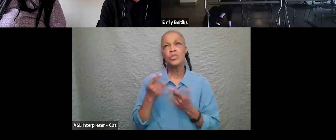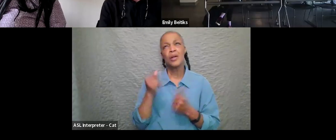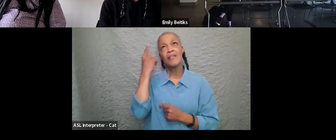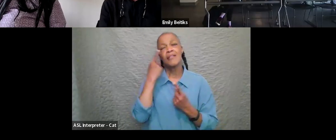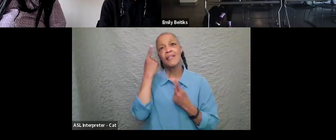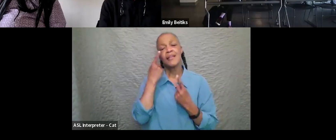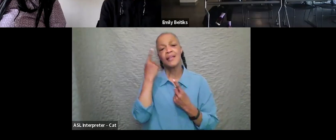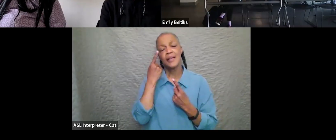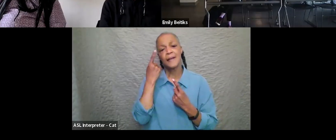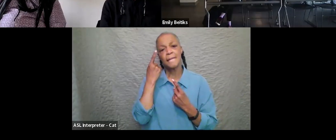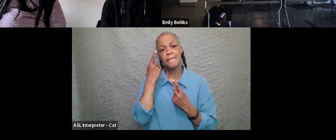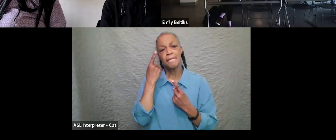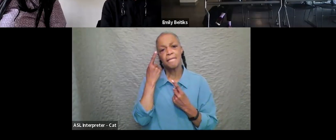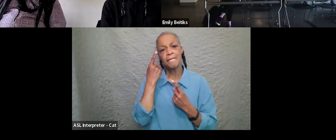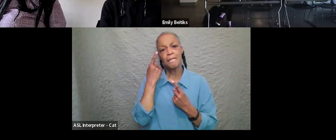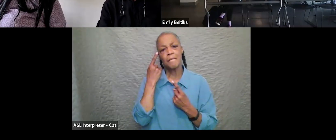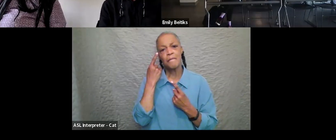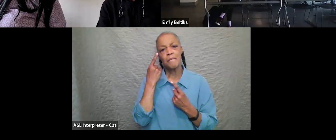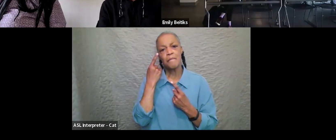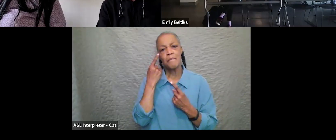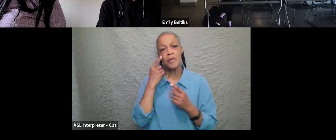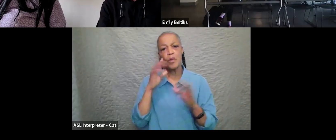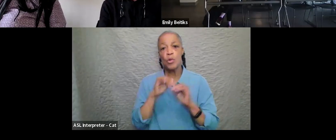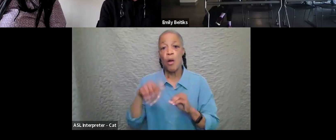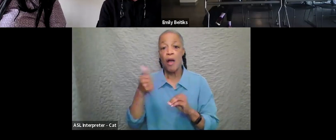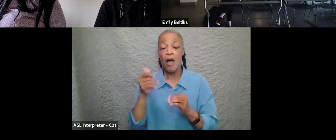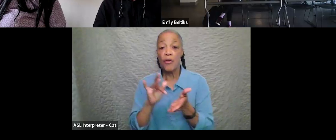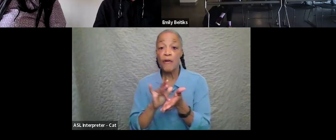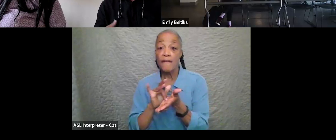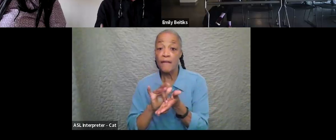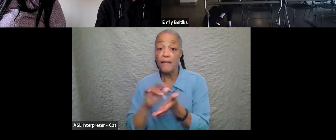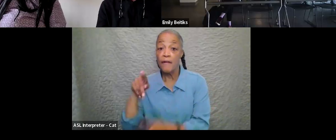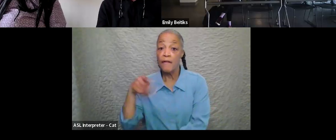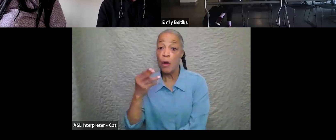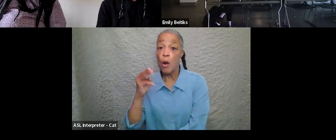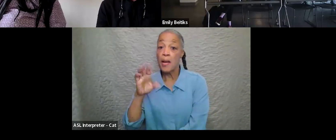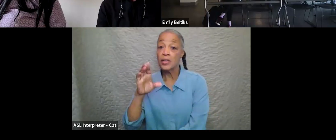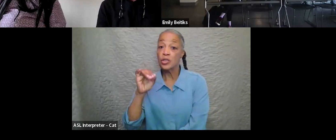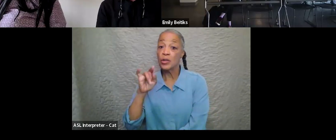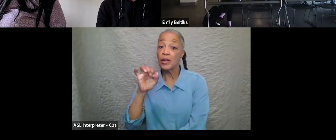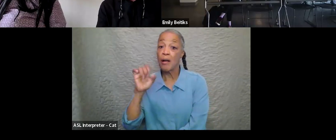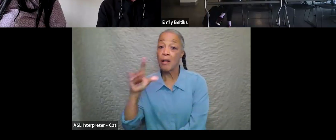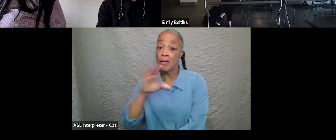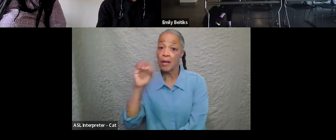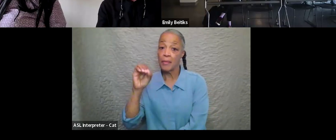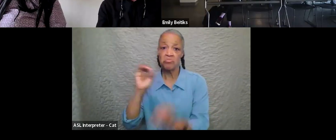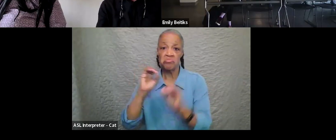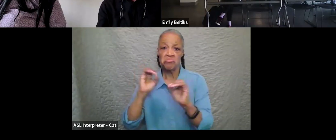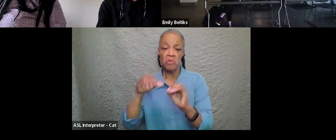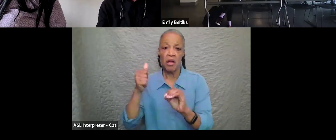I was about to say there were no other pharmaceutical company interests in any of these studies.